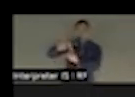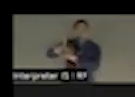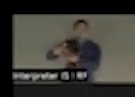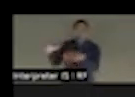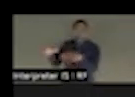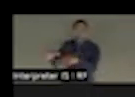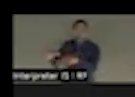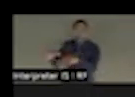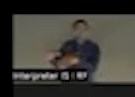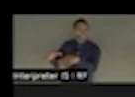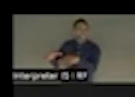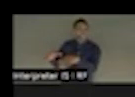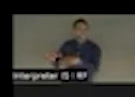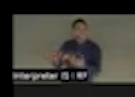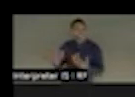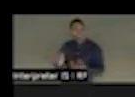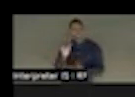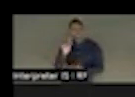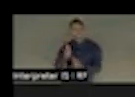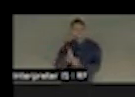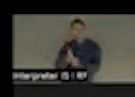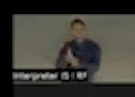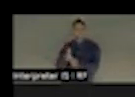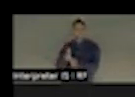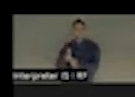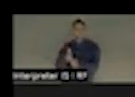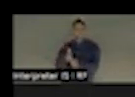really want to show that they can capture quite a lot of things.